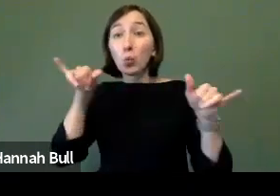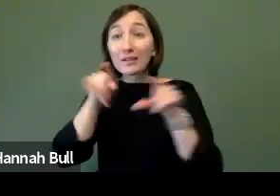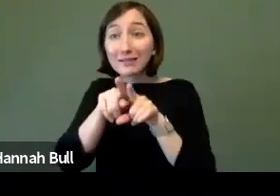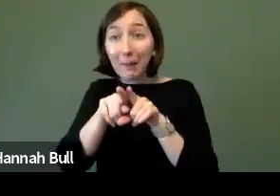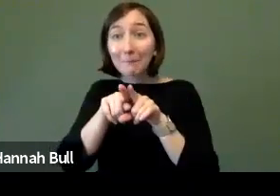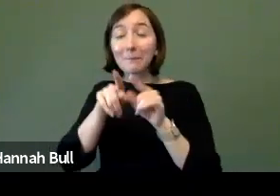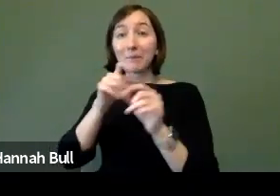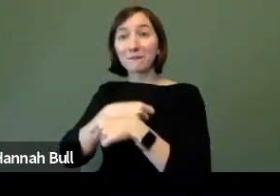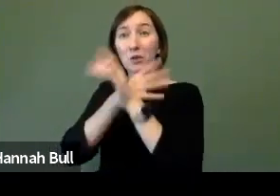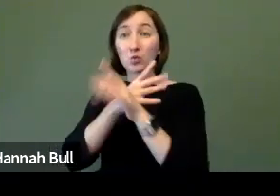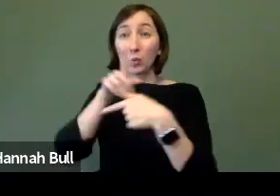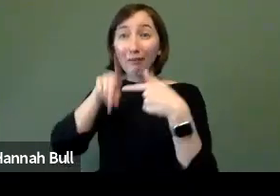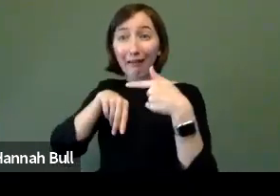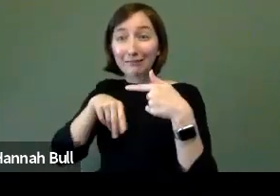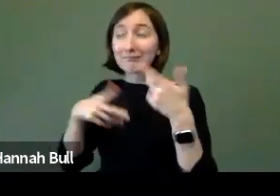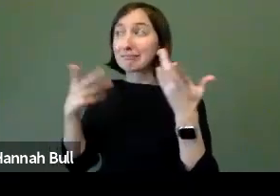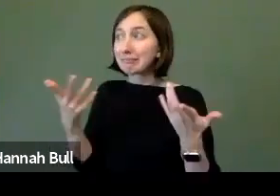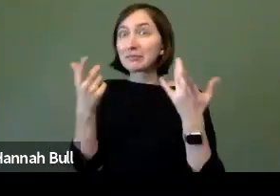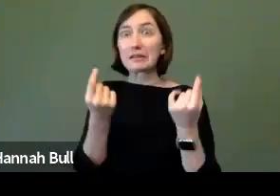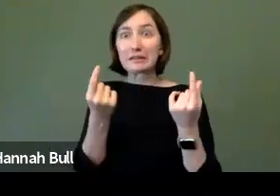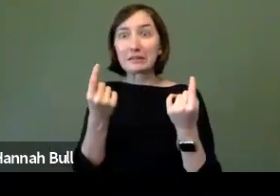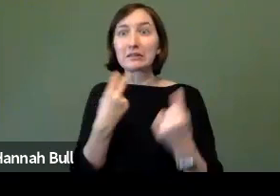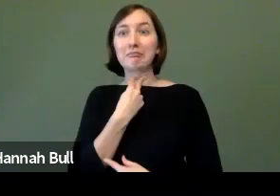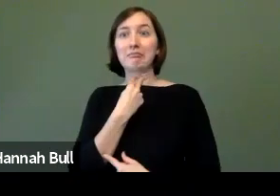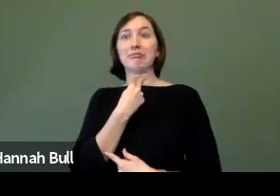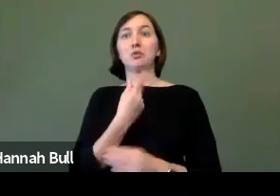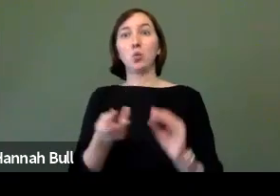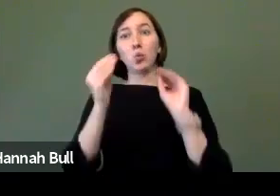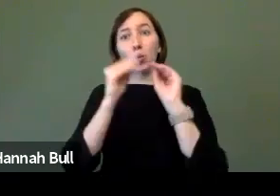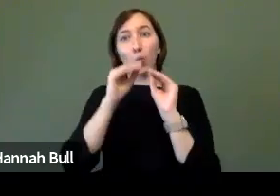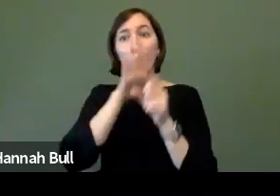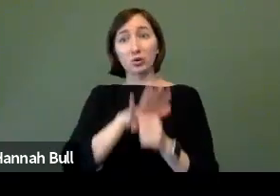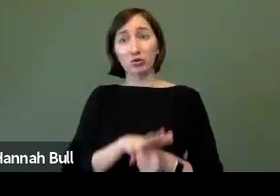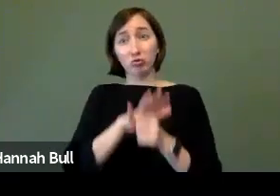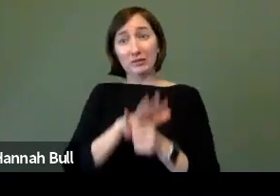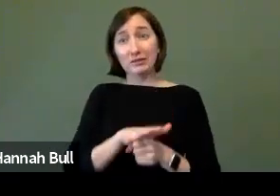So its caused a lot of strain on students with disabilities.